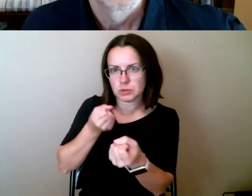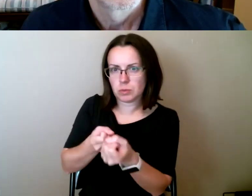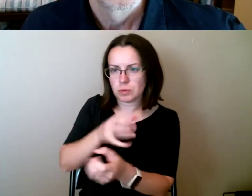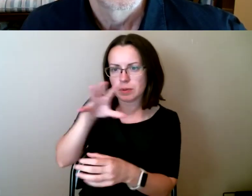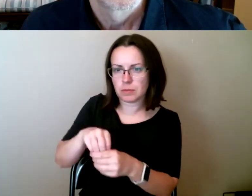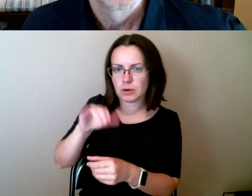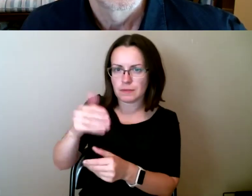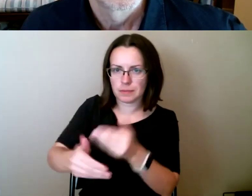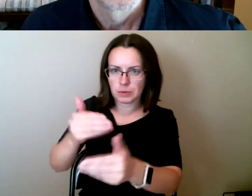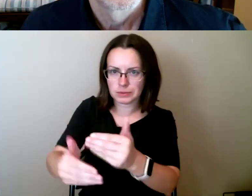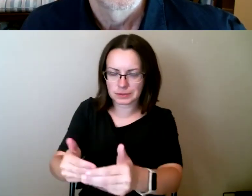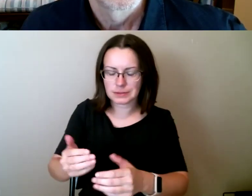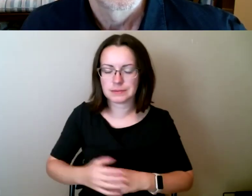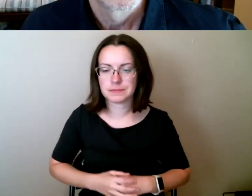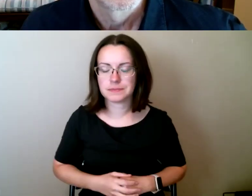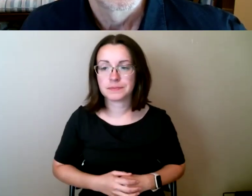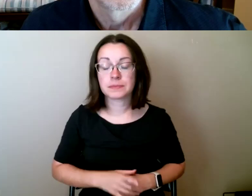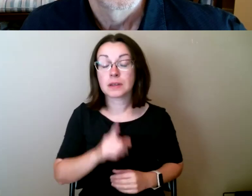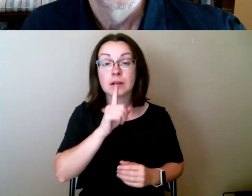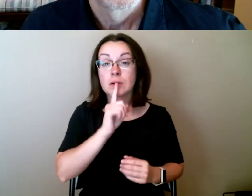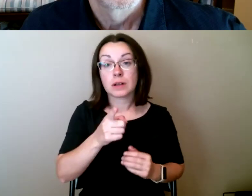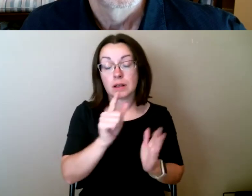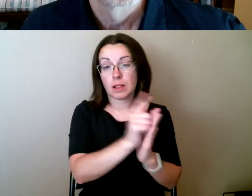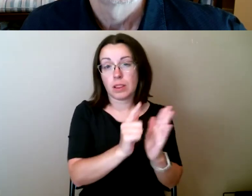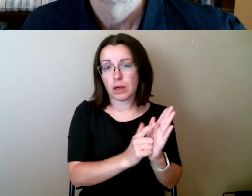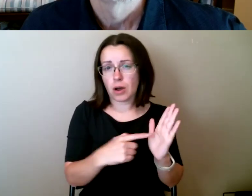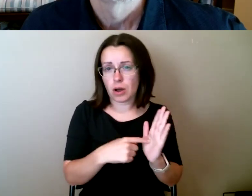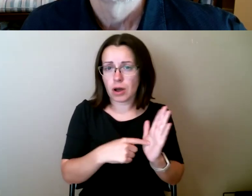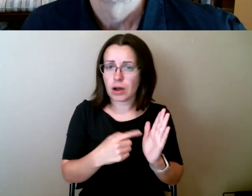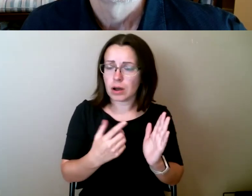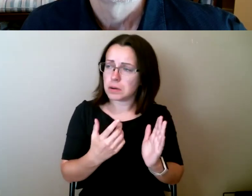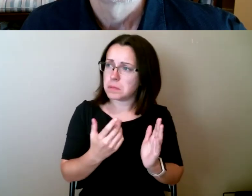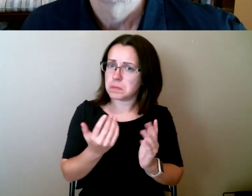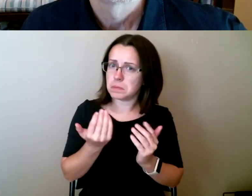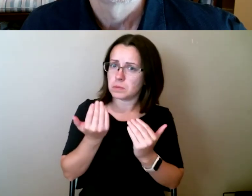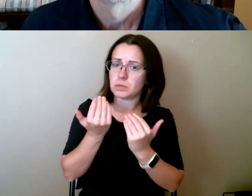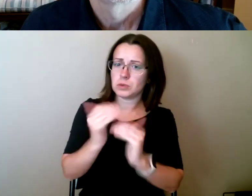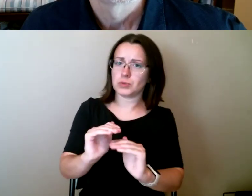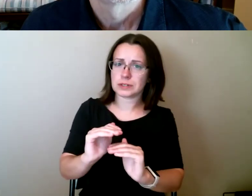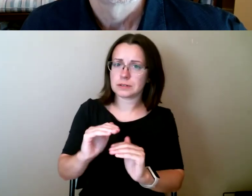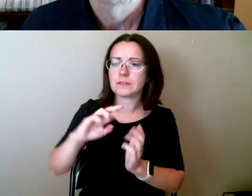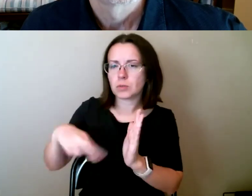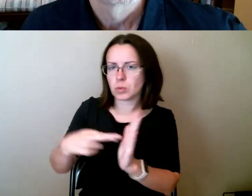uh the statutes really are uh kind of restrictive about the role of the mental health professional.